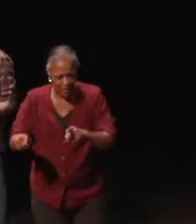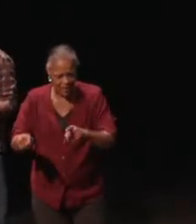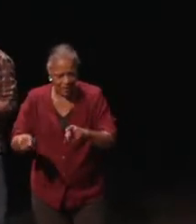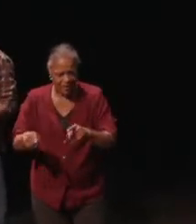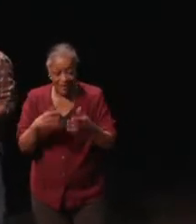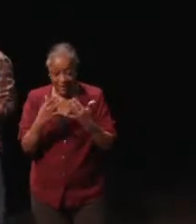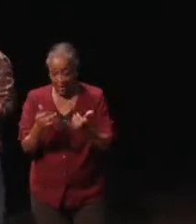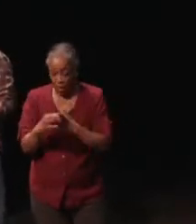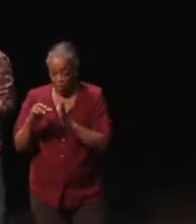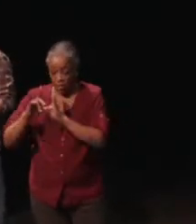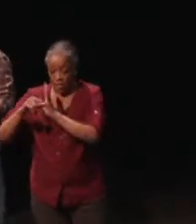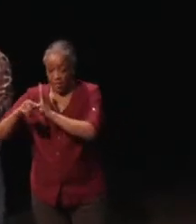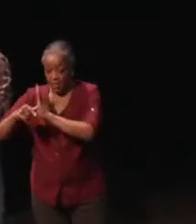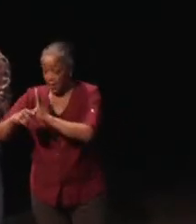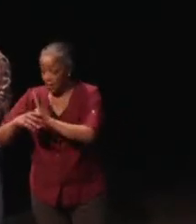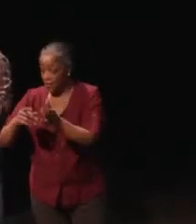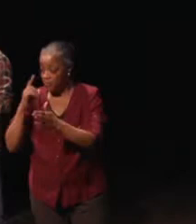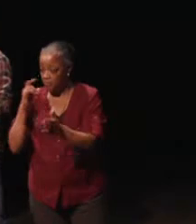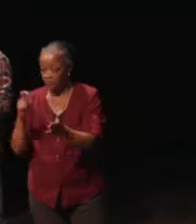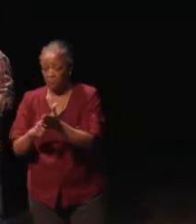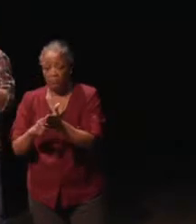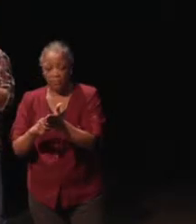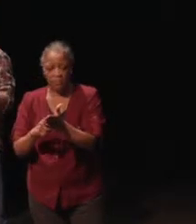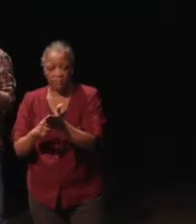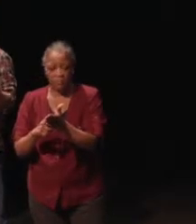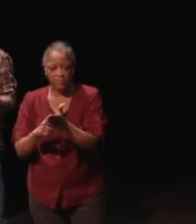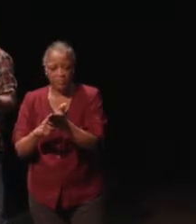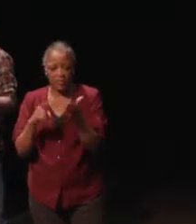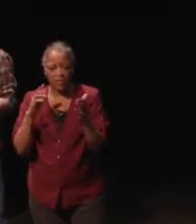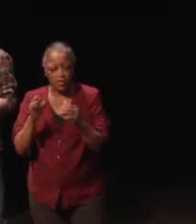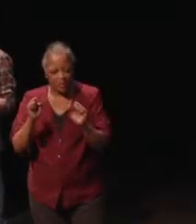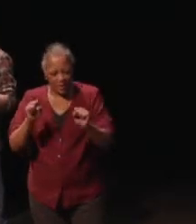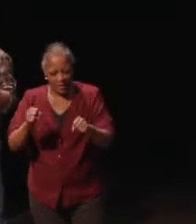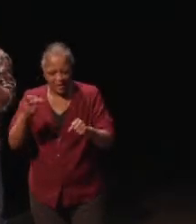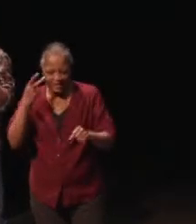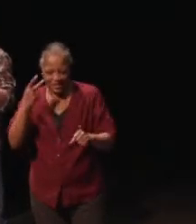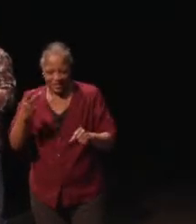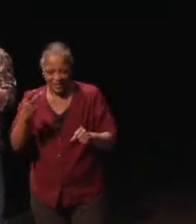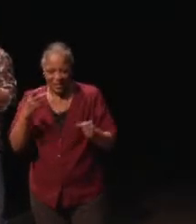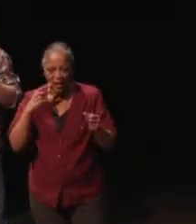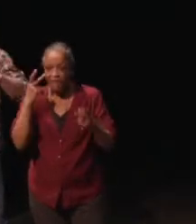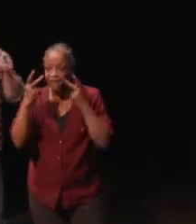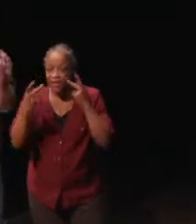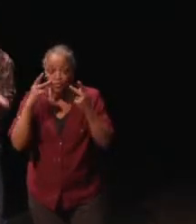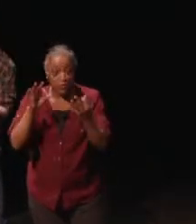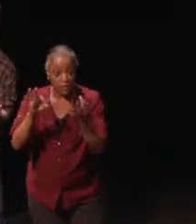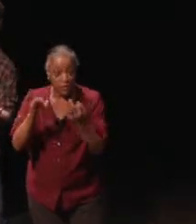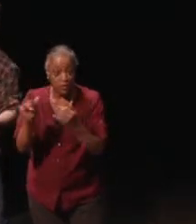now these later iterations even at a high level that you can see that you got visual feedback as well as